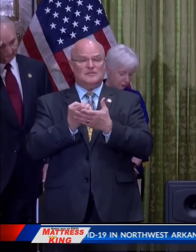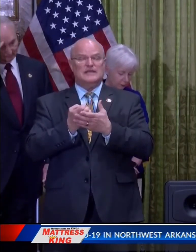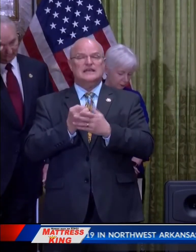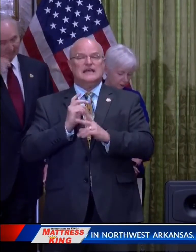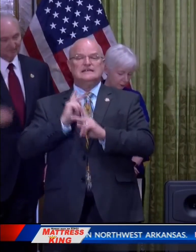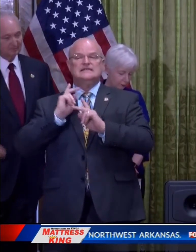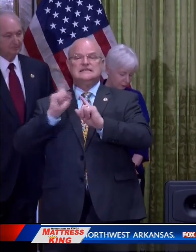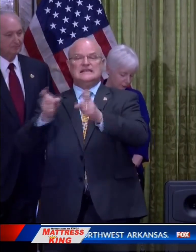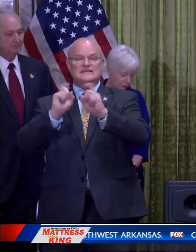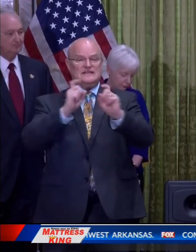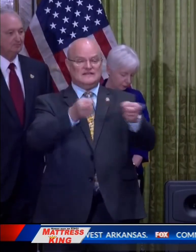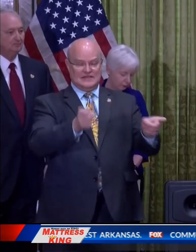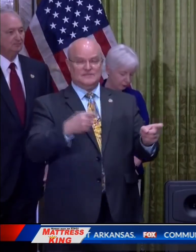OWNERS CAN FIND ADDITIONAL